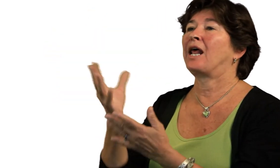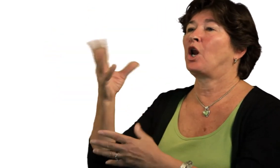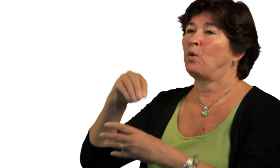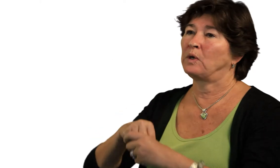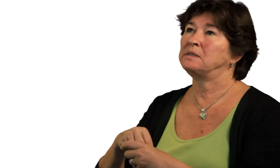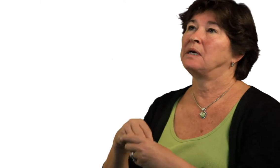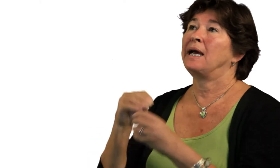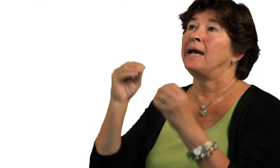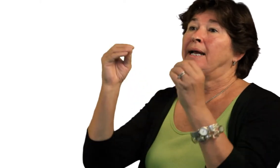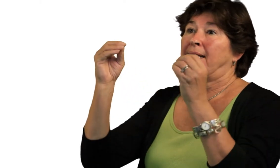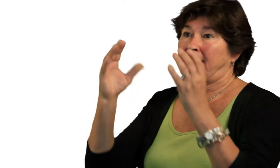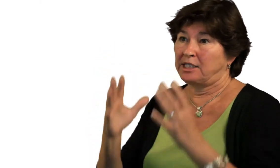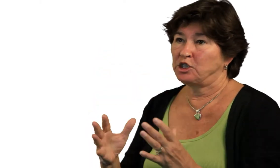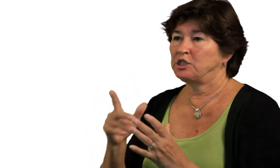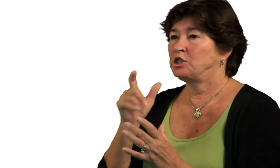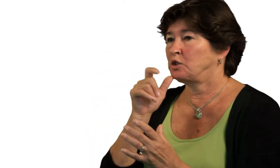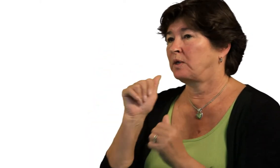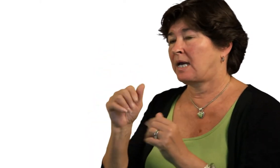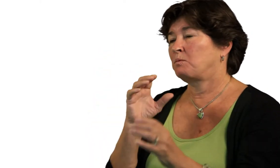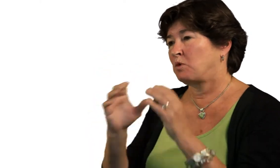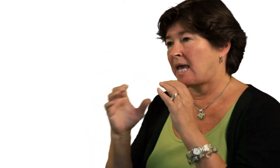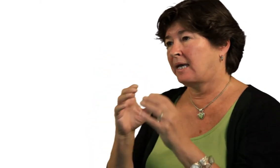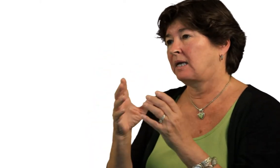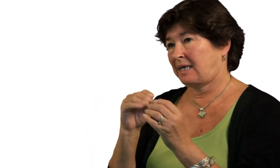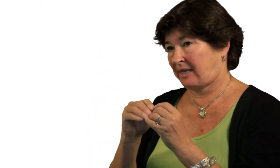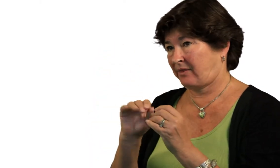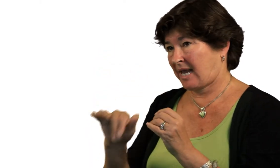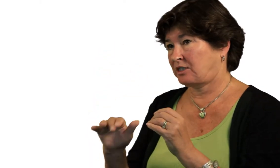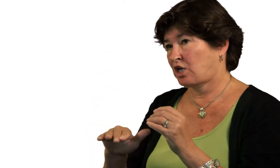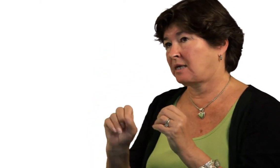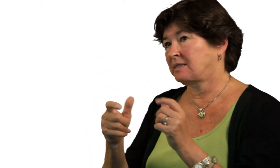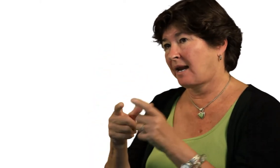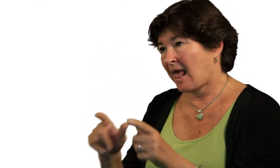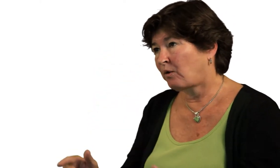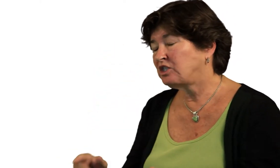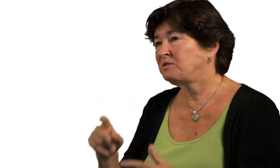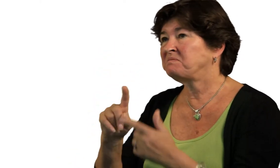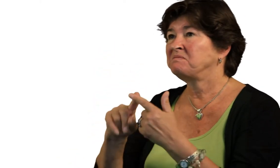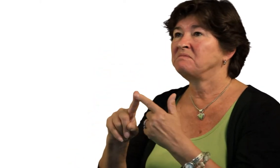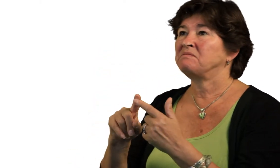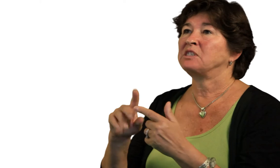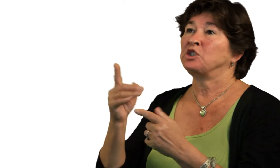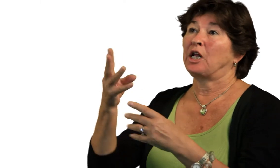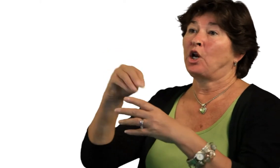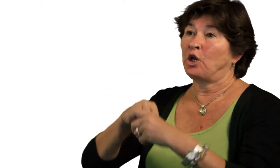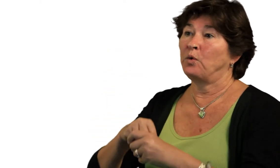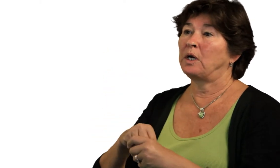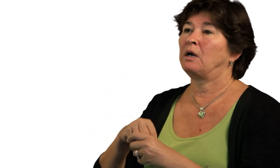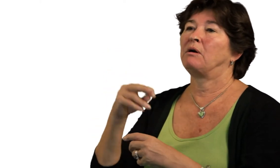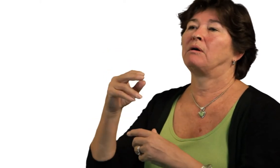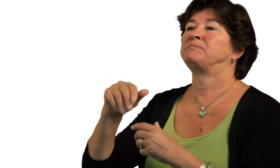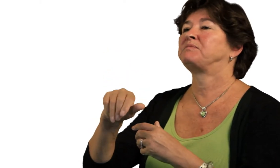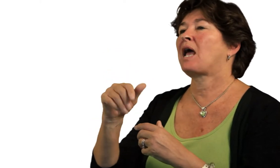That includes teachers who can communicate in that child's language,